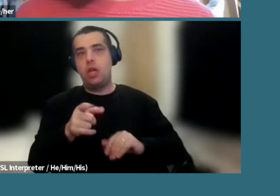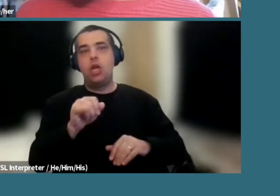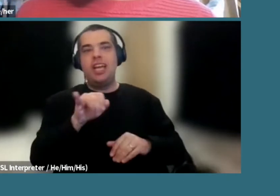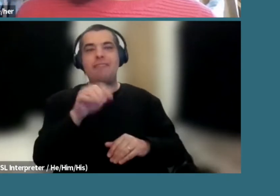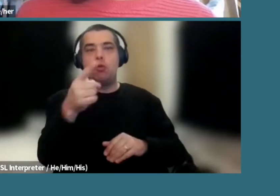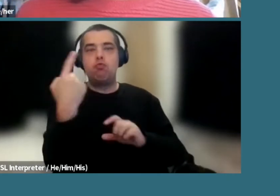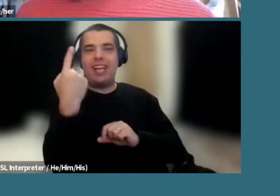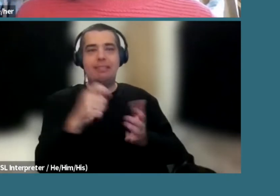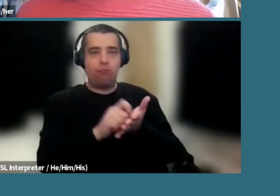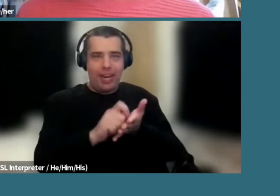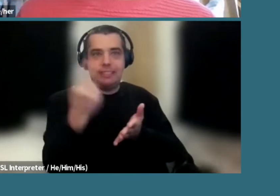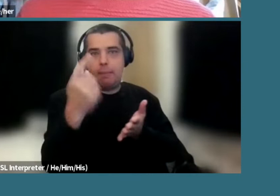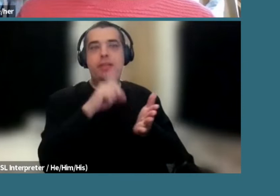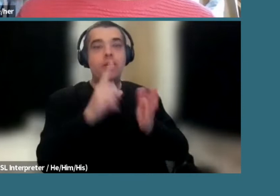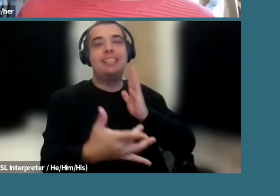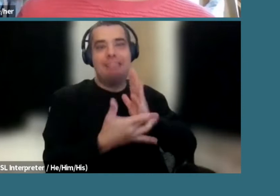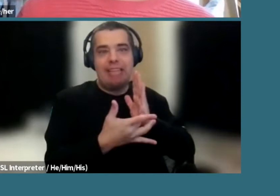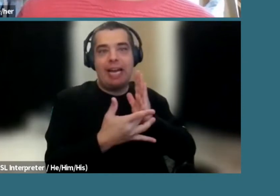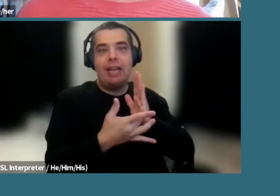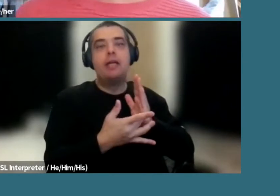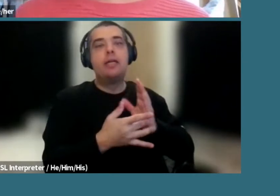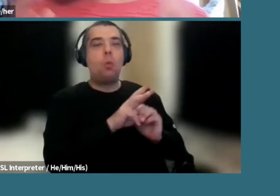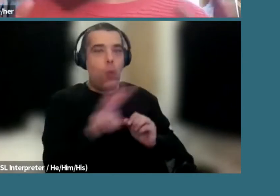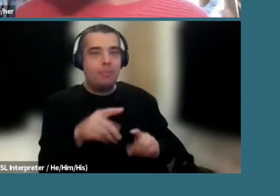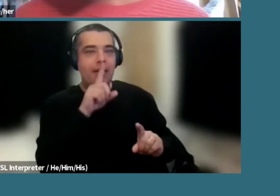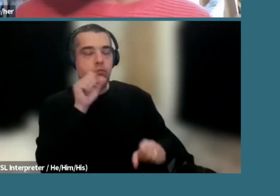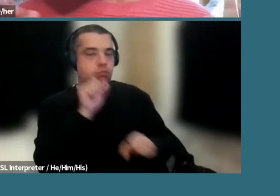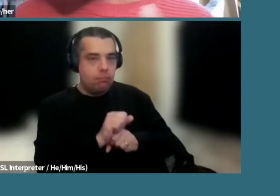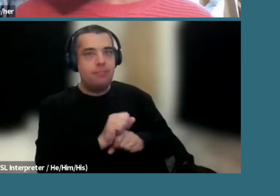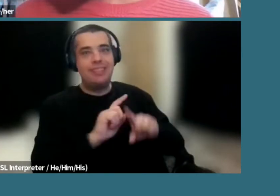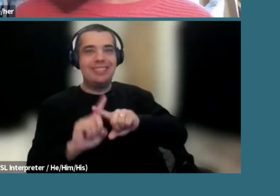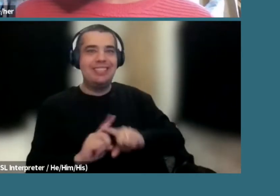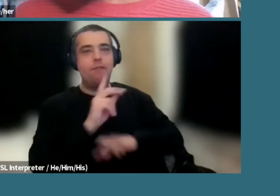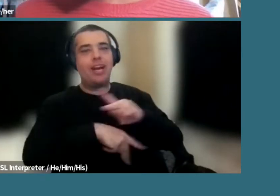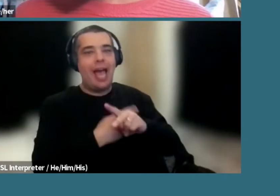for a website that's dealing with whatever different kinds of mechanics,